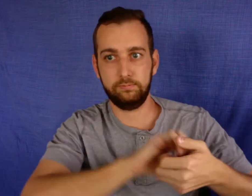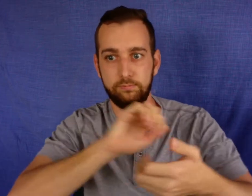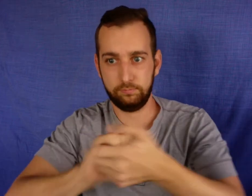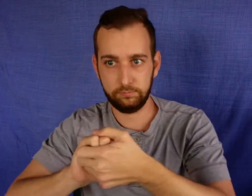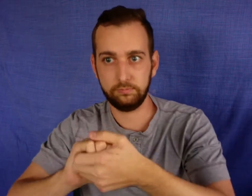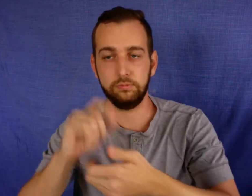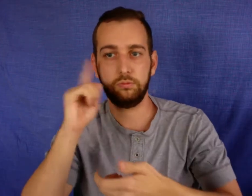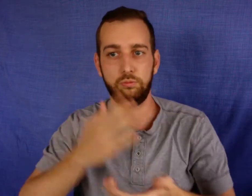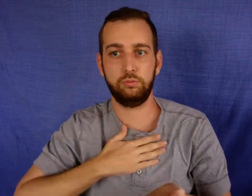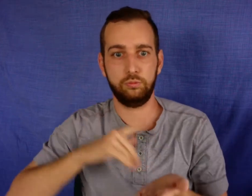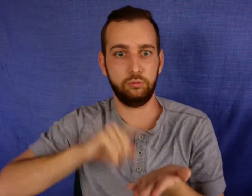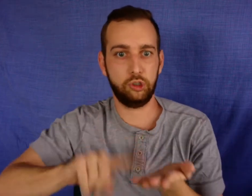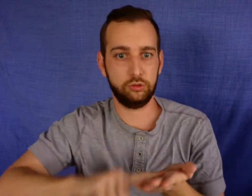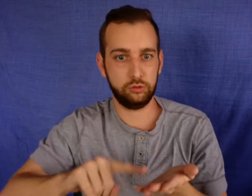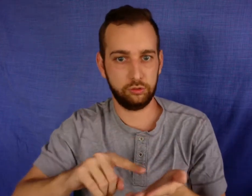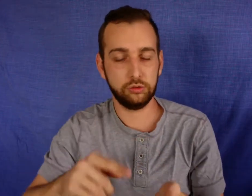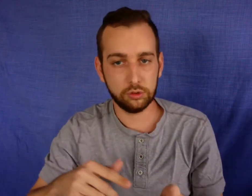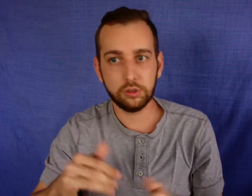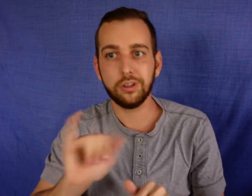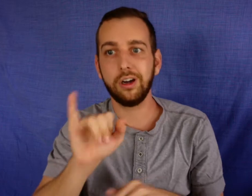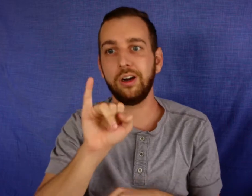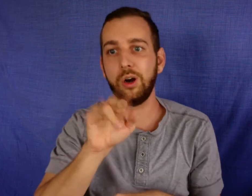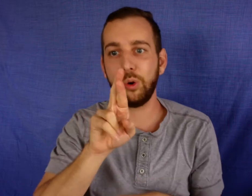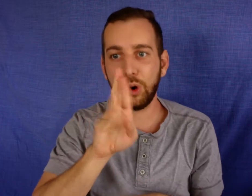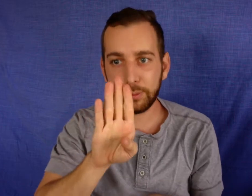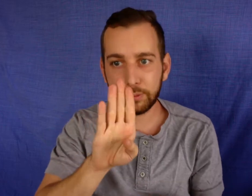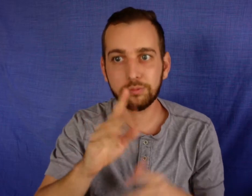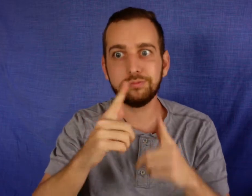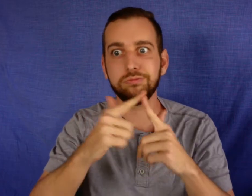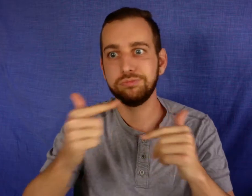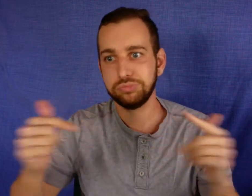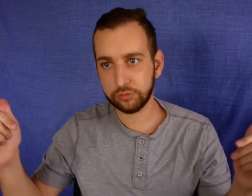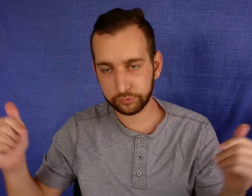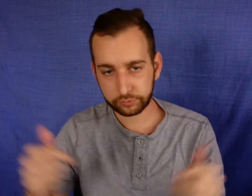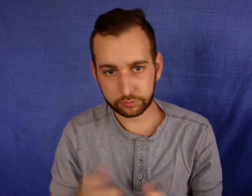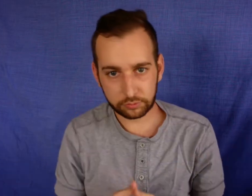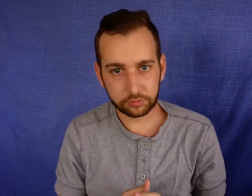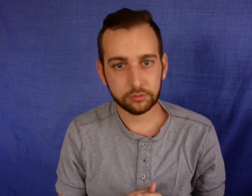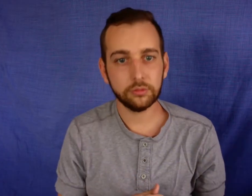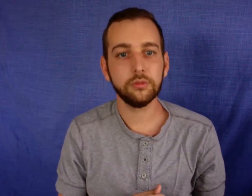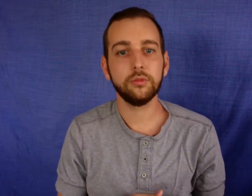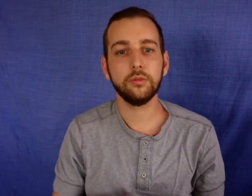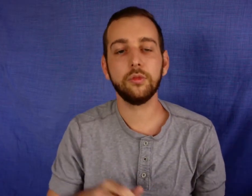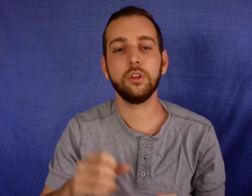university partner to guide the IRB process and many elements of the project.